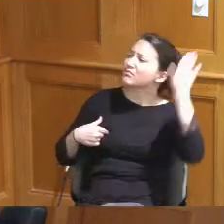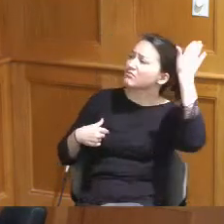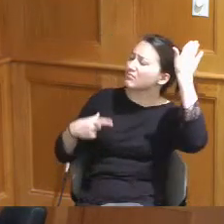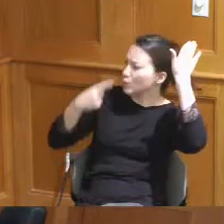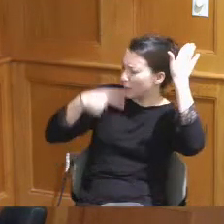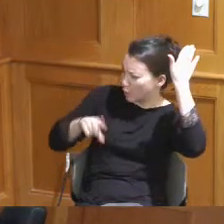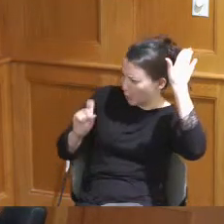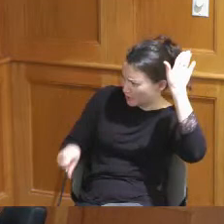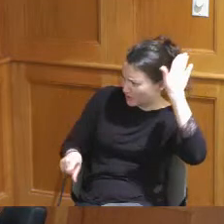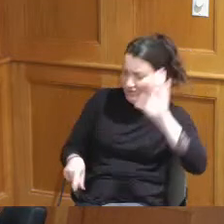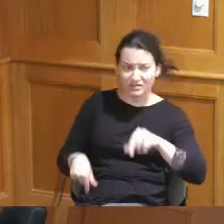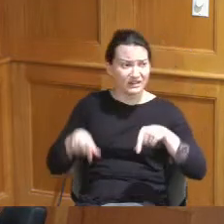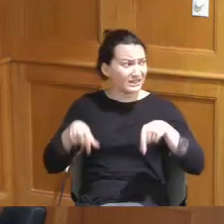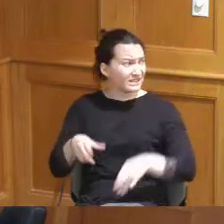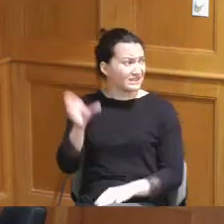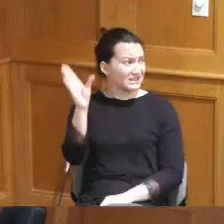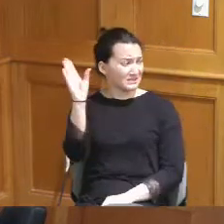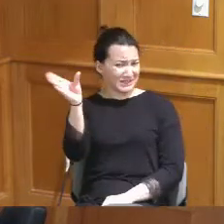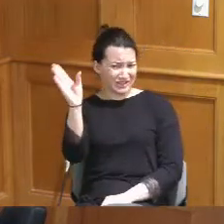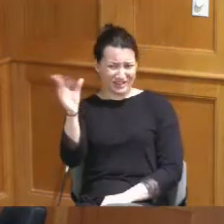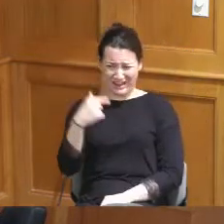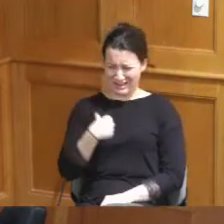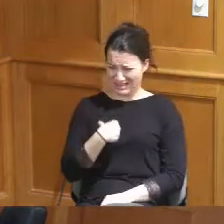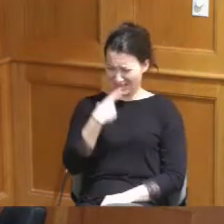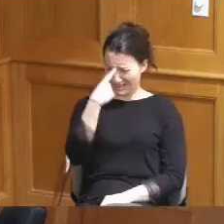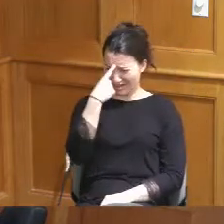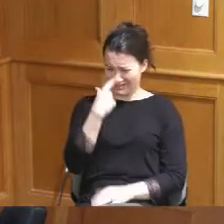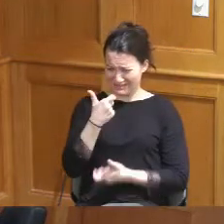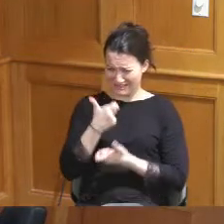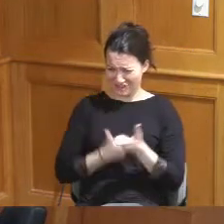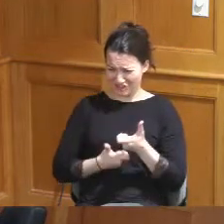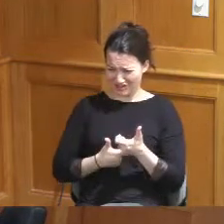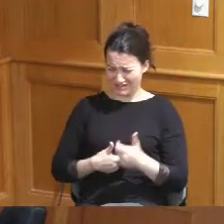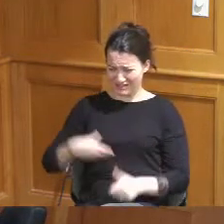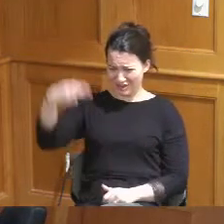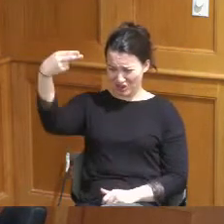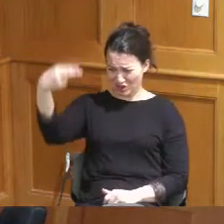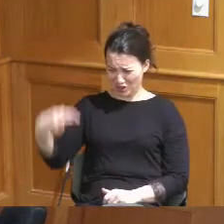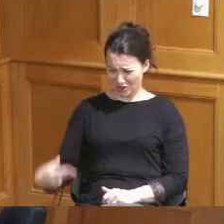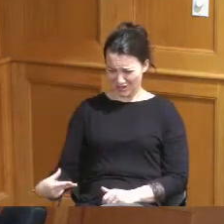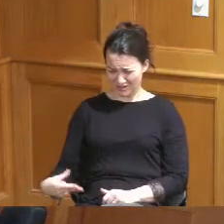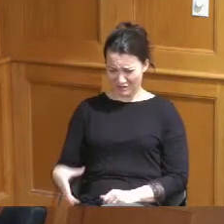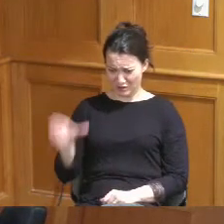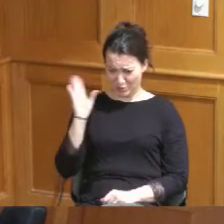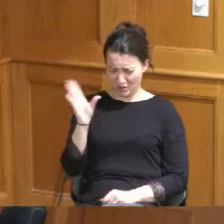uh-huh is this the presentation because I know each Thursday we don't have presentations outside